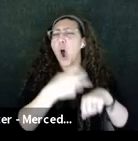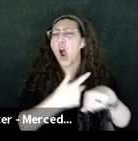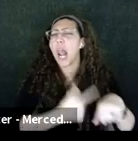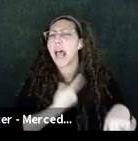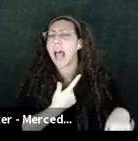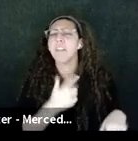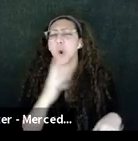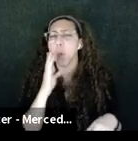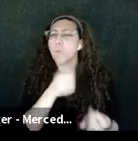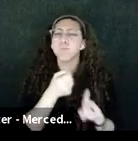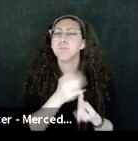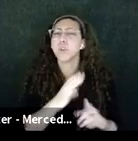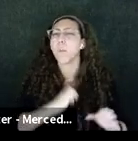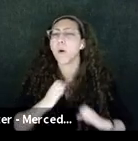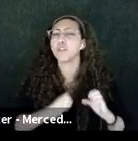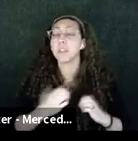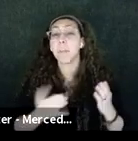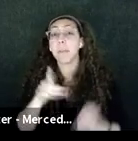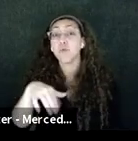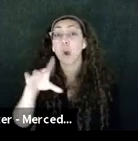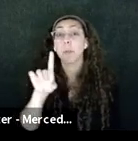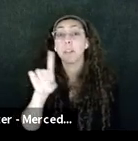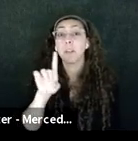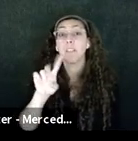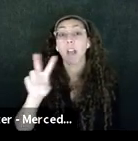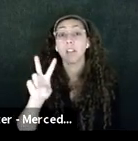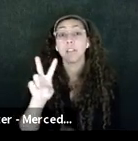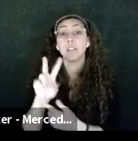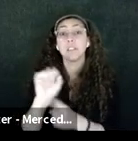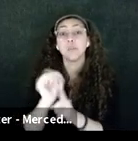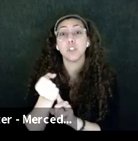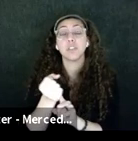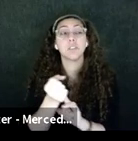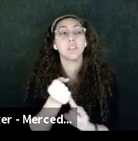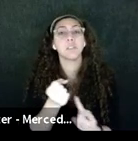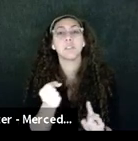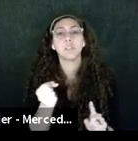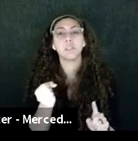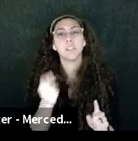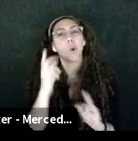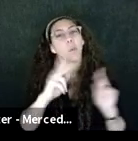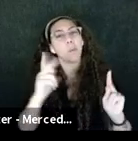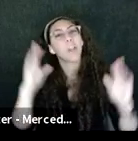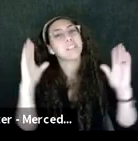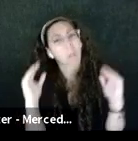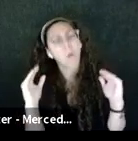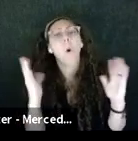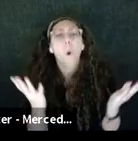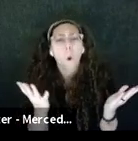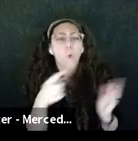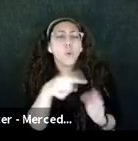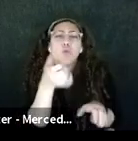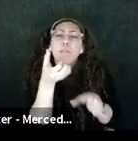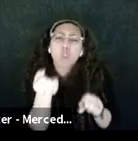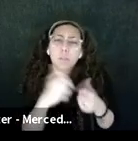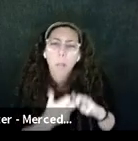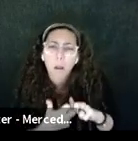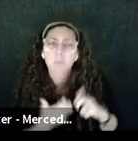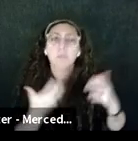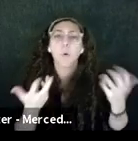Jason Williams: You grew up in a domestic violence situation in your family. And so people would expect you to maybe have trust issues or have anxiety or depression.